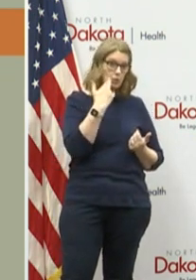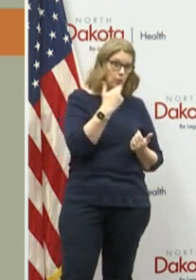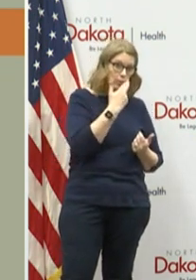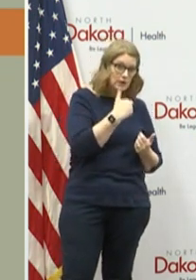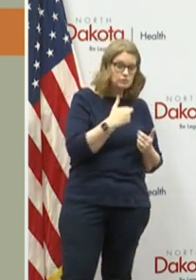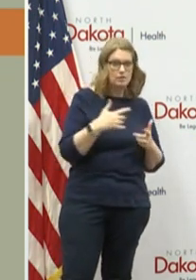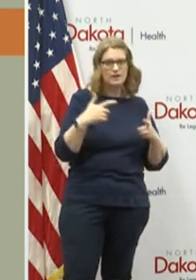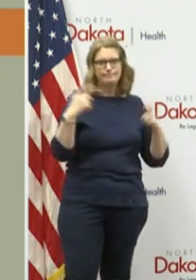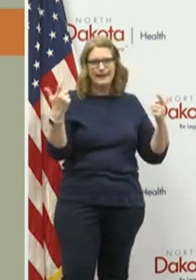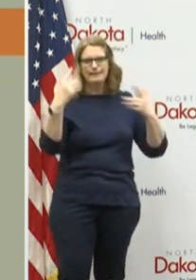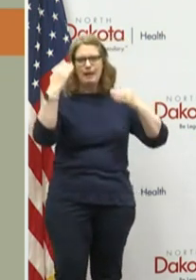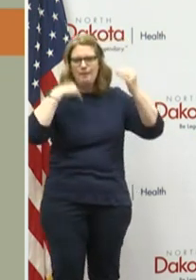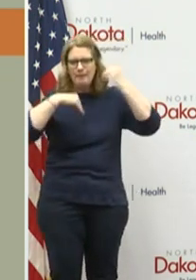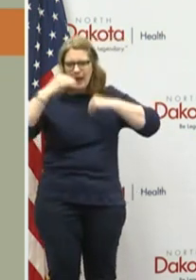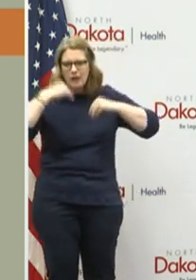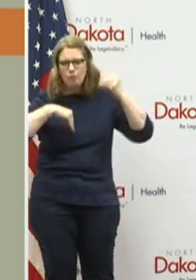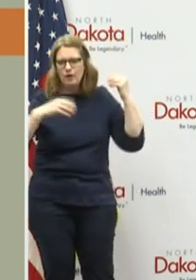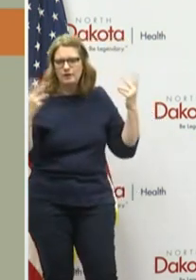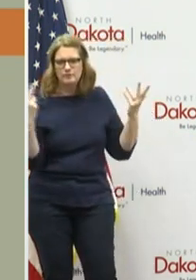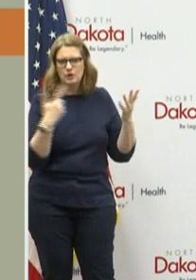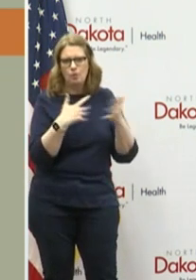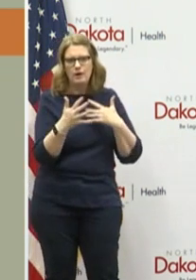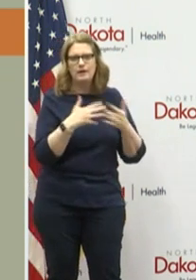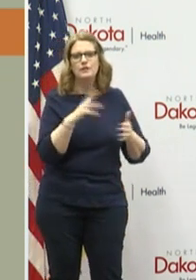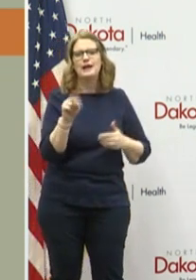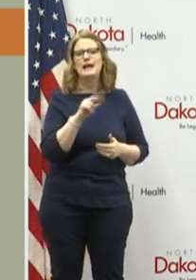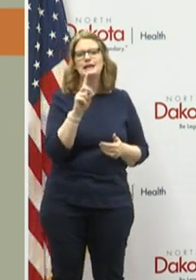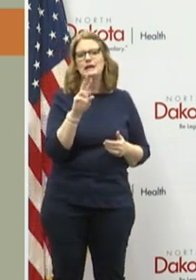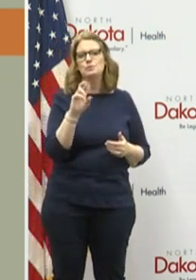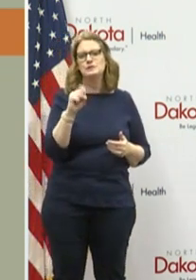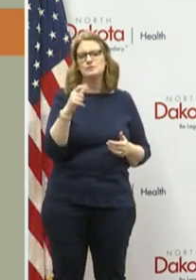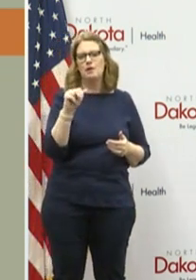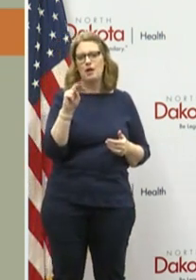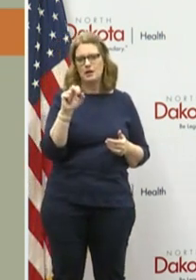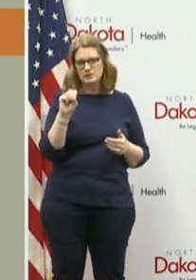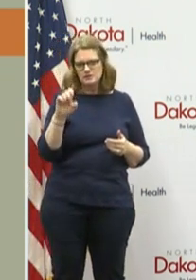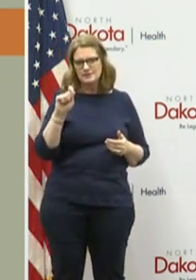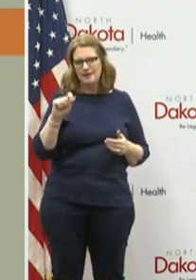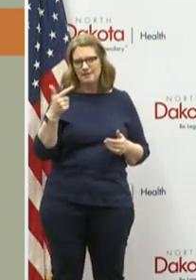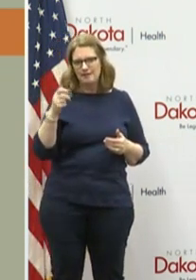UPDATED TO INCLUDE SPECIFIC RECOMMENDATIONS FOR EACH RISK LEVEL, SO, AGAIN, WHETHER YOU'RE